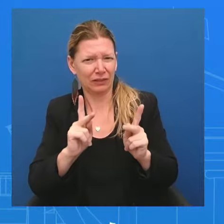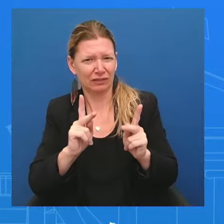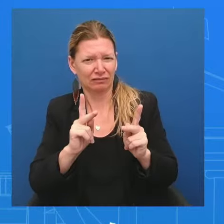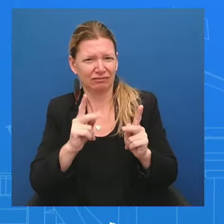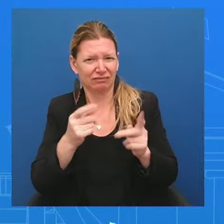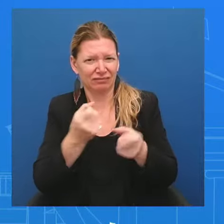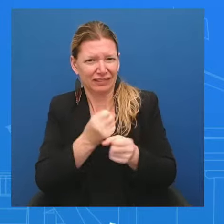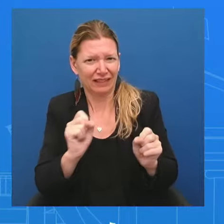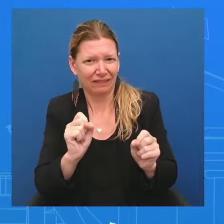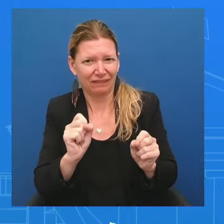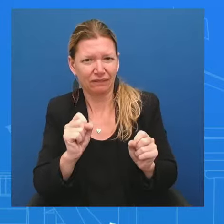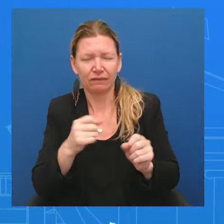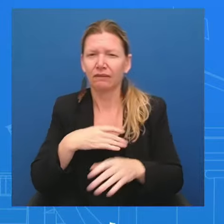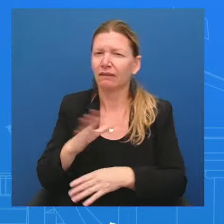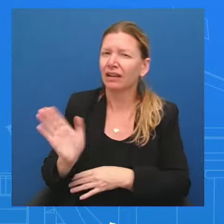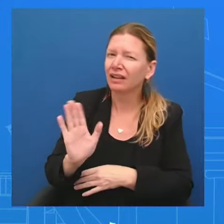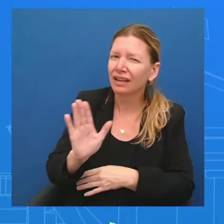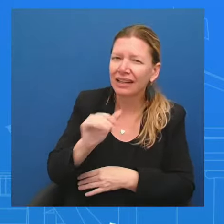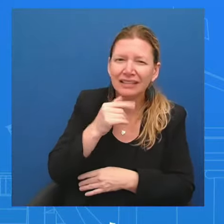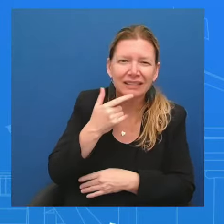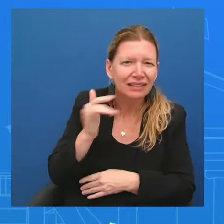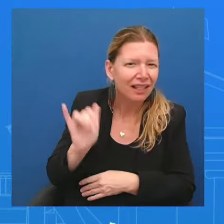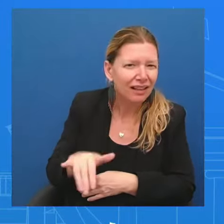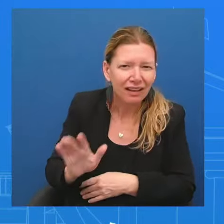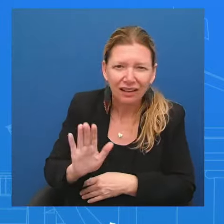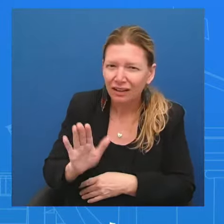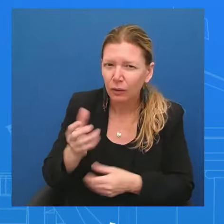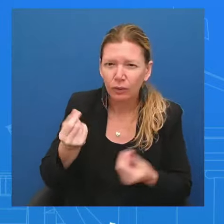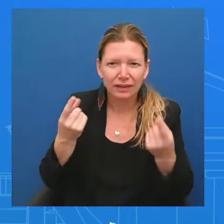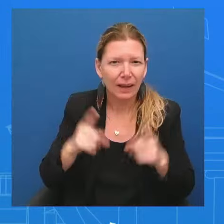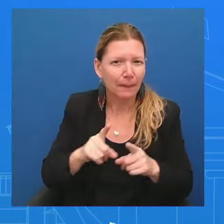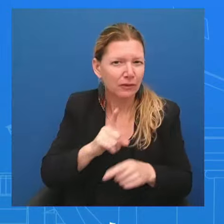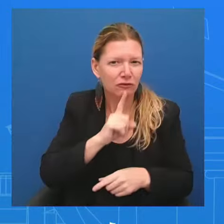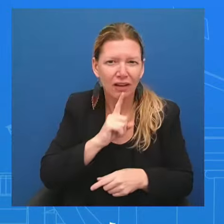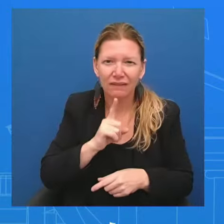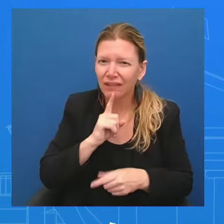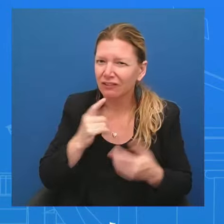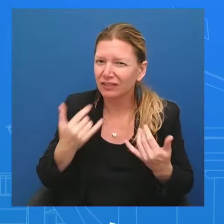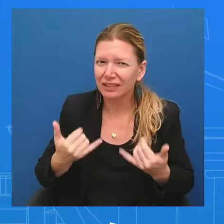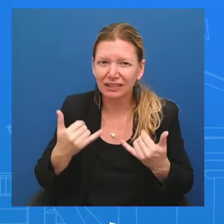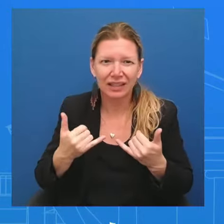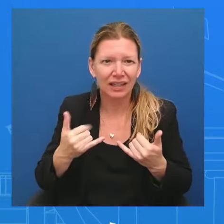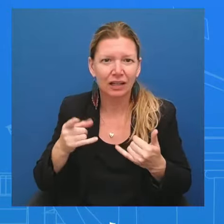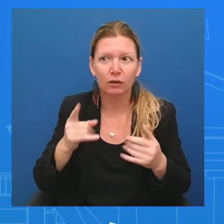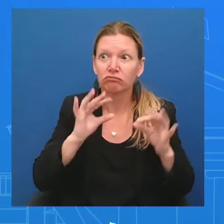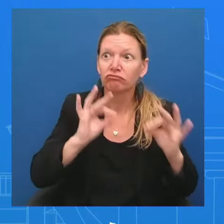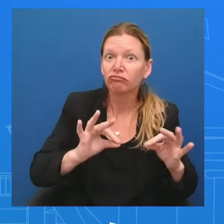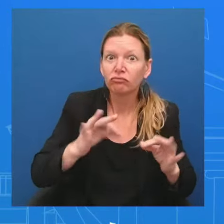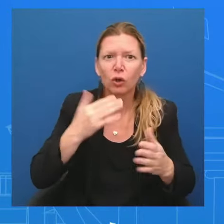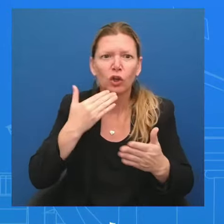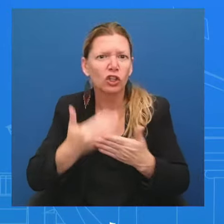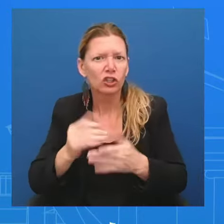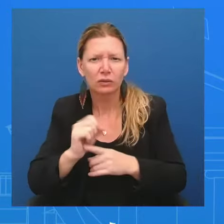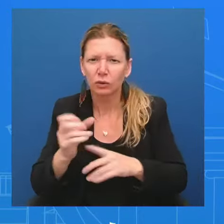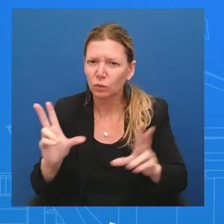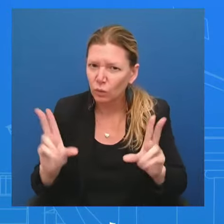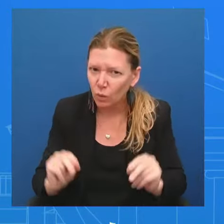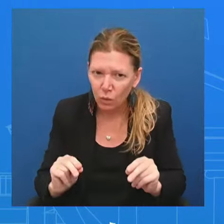in Rafah right now is perfect or good. The Press: No, no, I'm not saying that. Mr. Kirby: I'm not saying that at all. The Press: What you said before, you said before that it has to be a viable plan